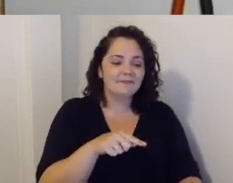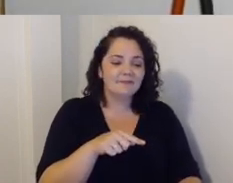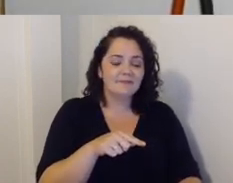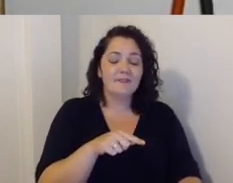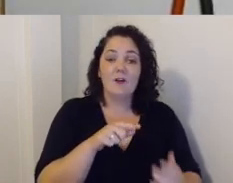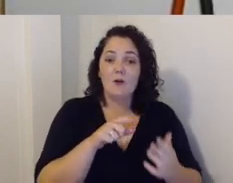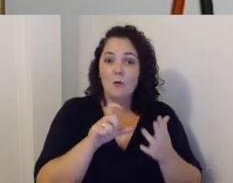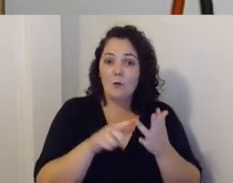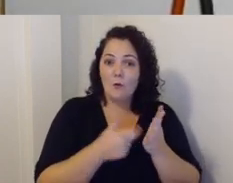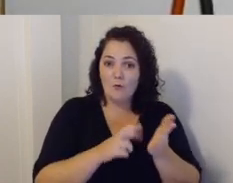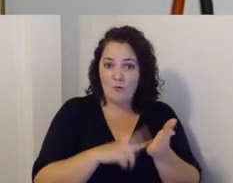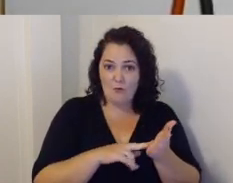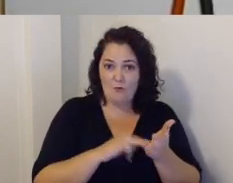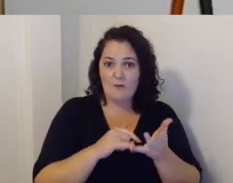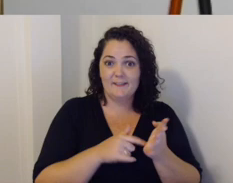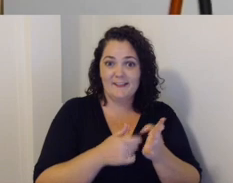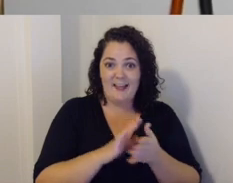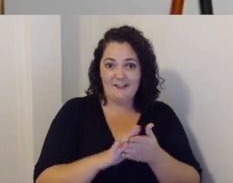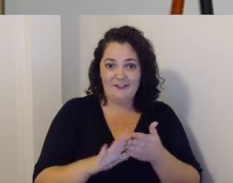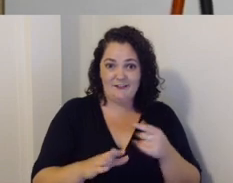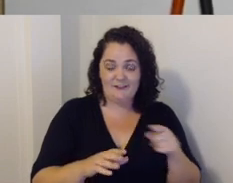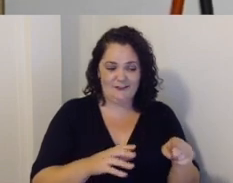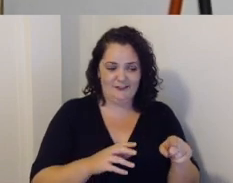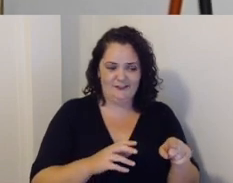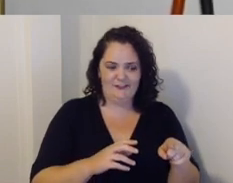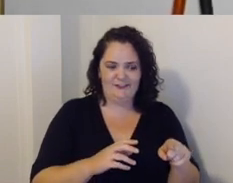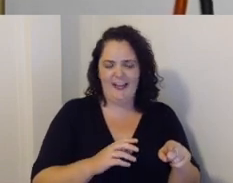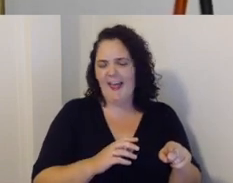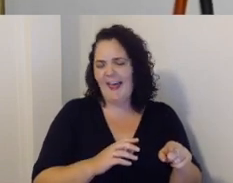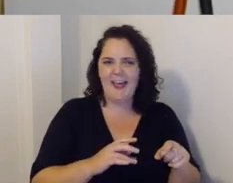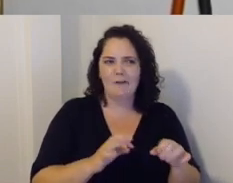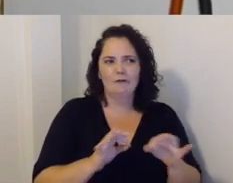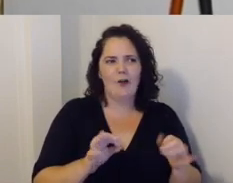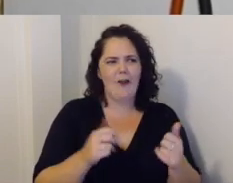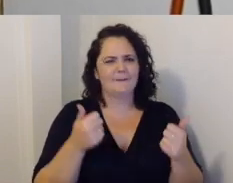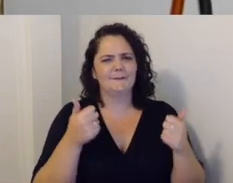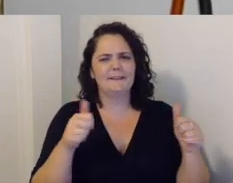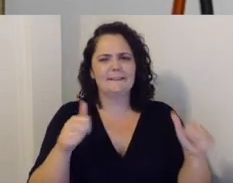pulling back out again, the cornstarch will be the least effective of these methods but it still will